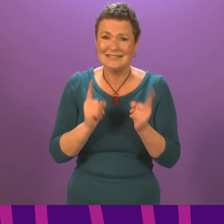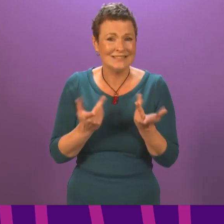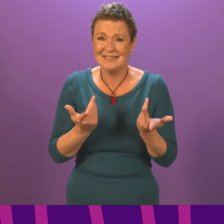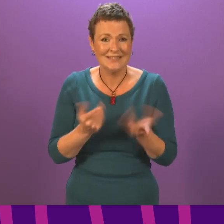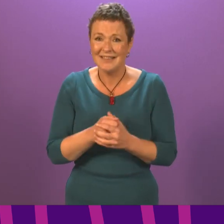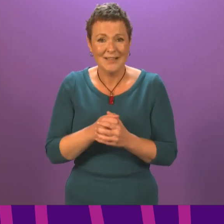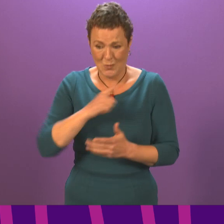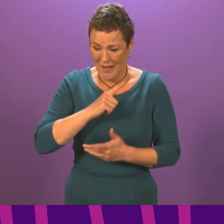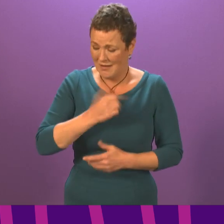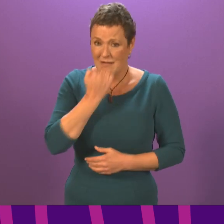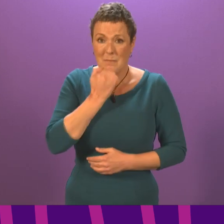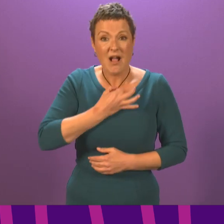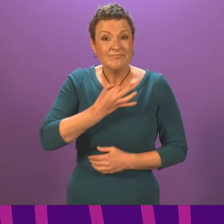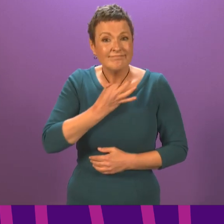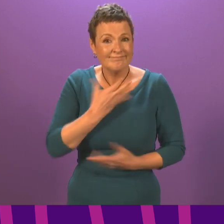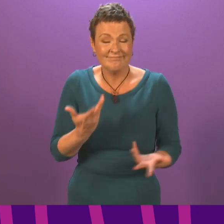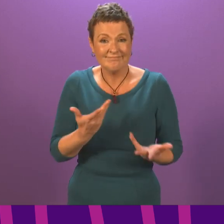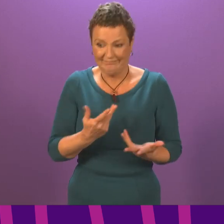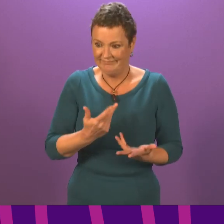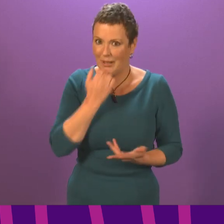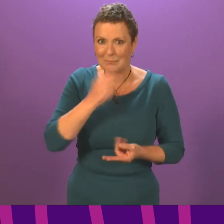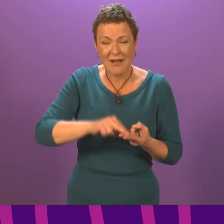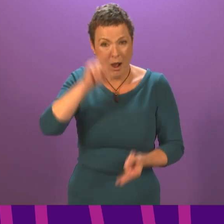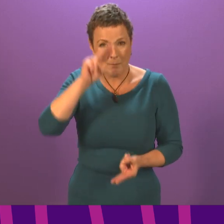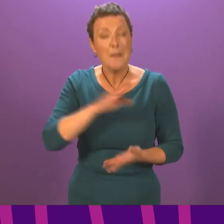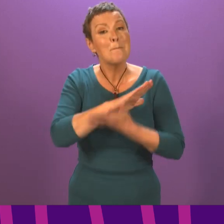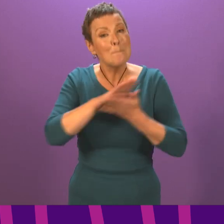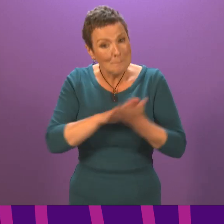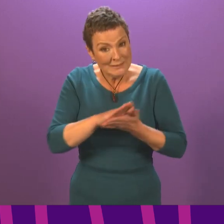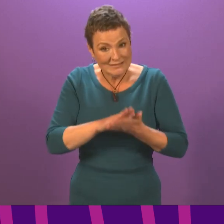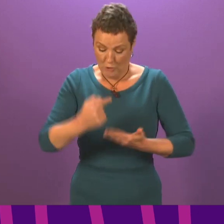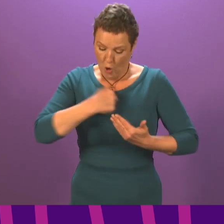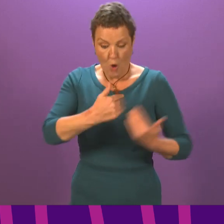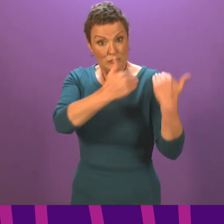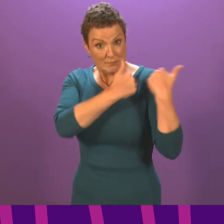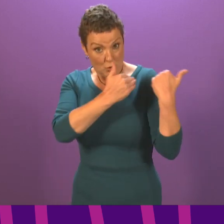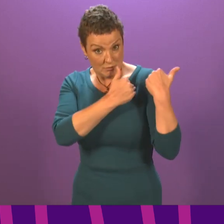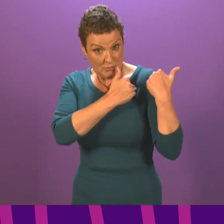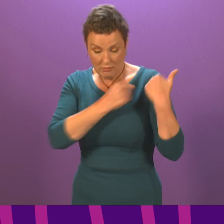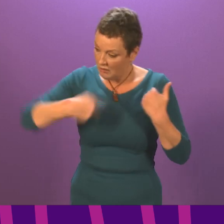Instead, our focus, and that of local partners, must be on encouraging maximum compliance